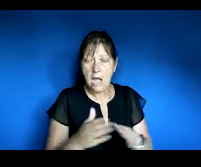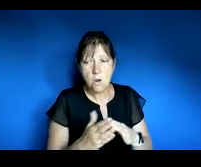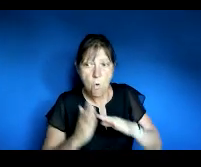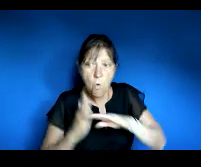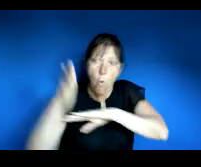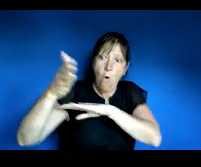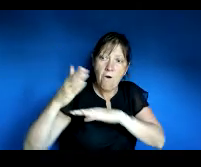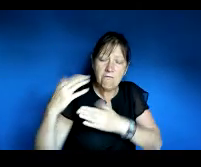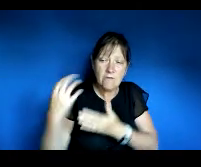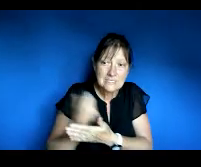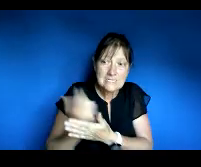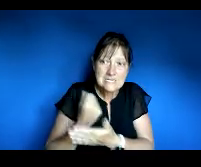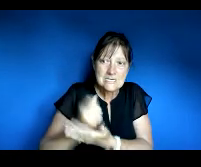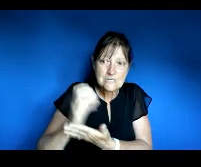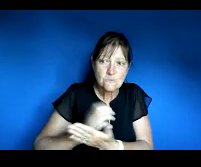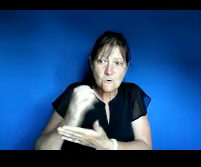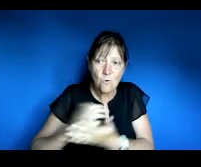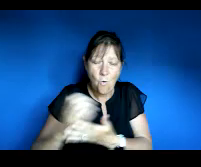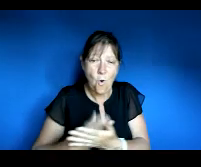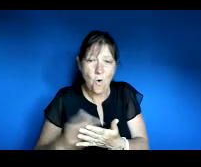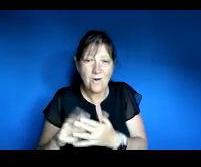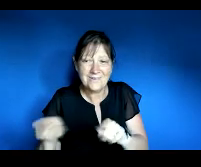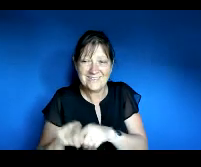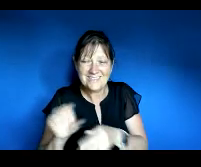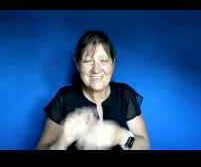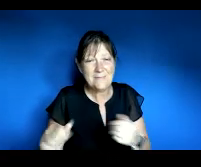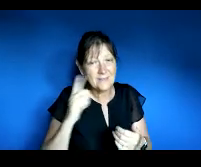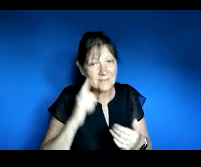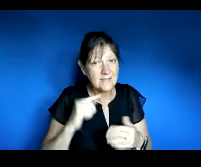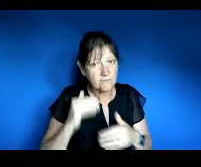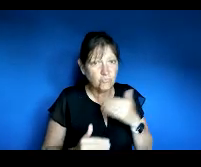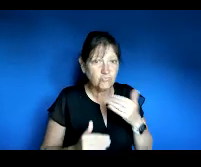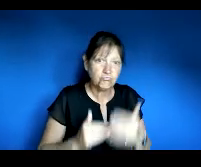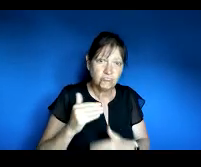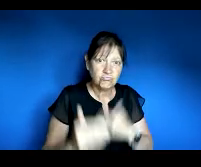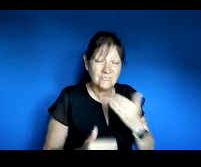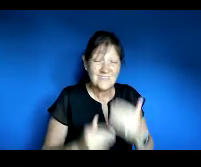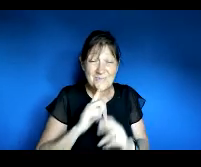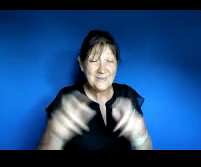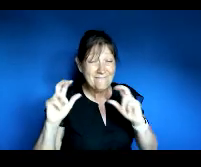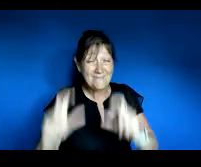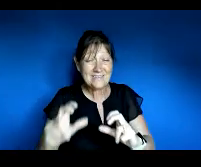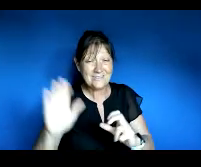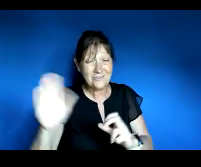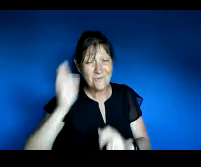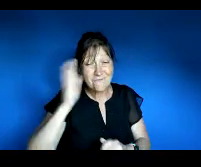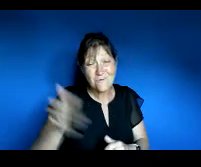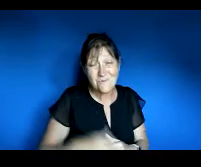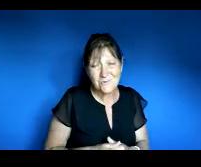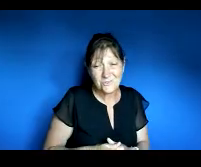because it's, you know, it's the long haul, you know, you're, again, a really an investment in that. There's a lot that's gonna happen over that four years.